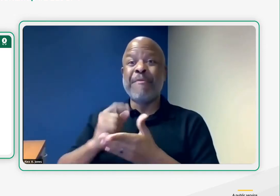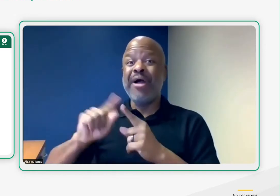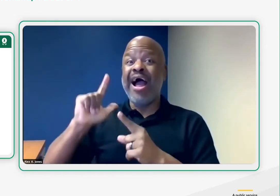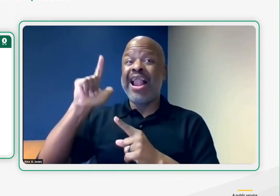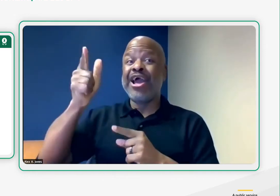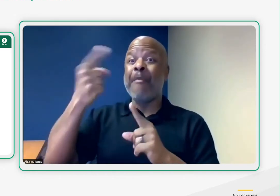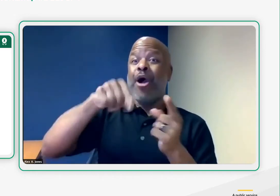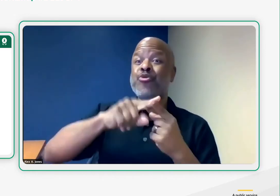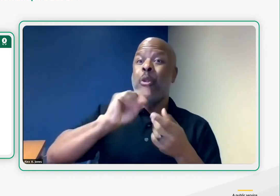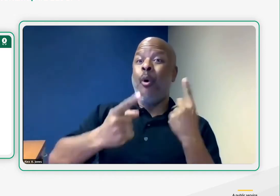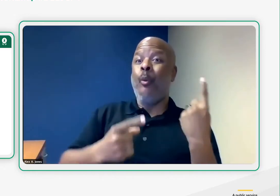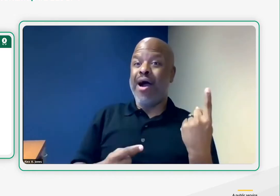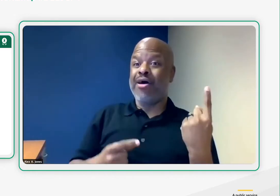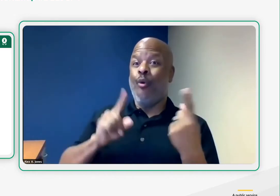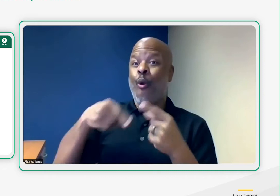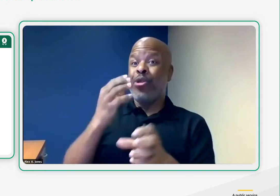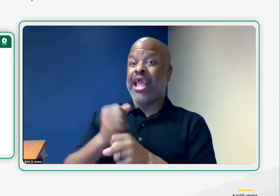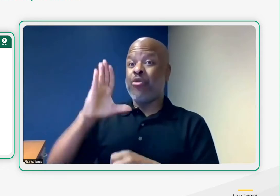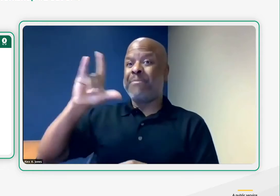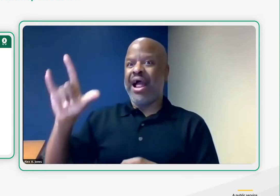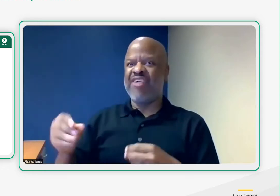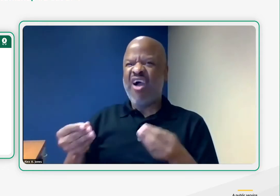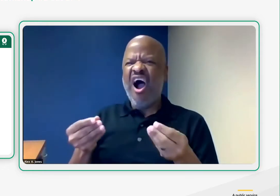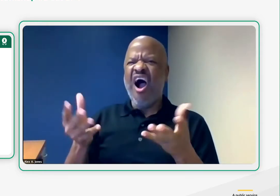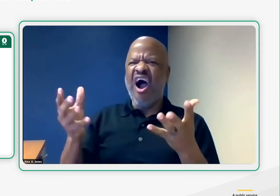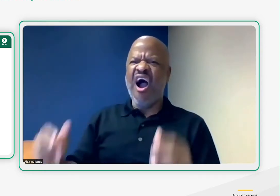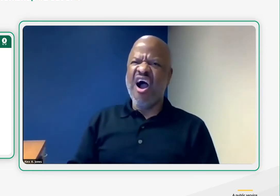But then later, it comes back to #1 when we get the credit card bill.